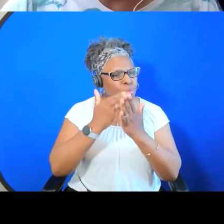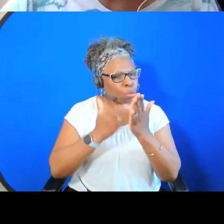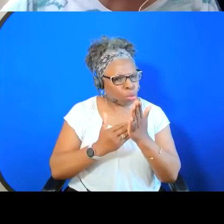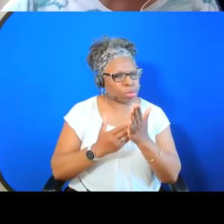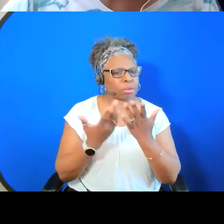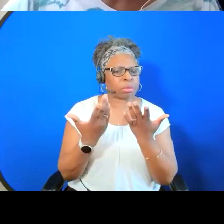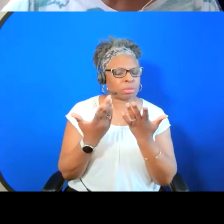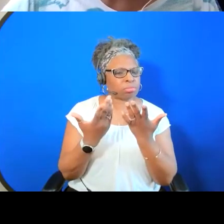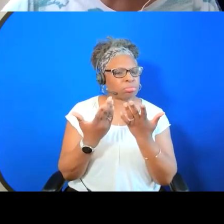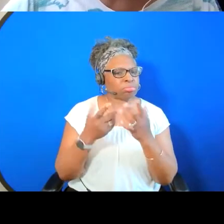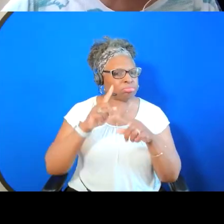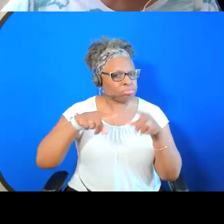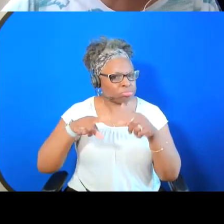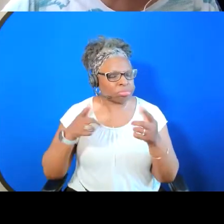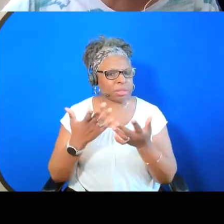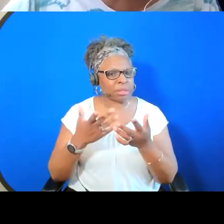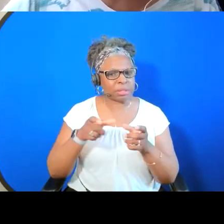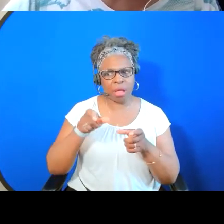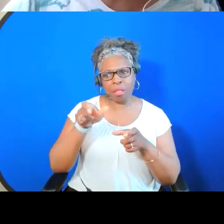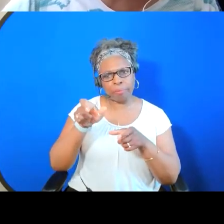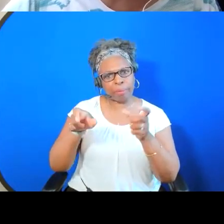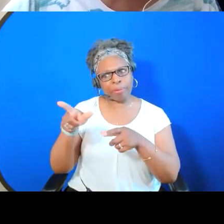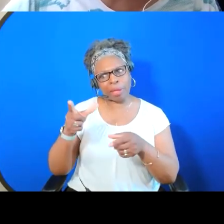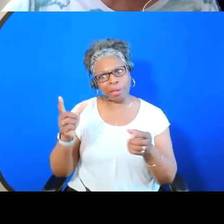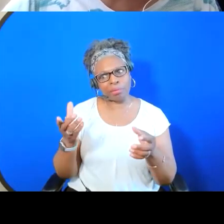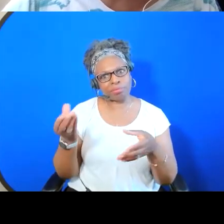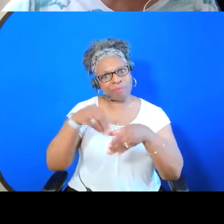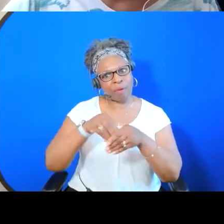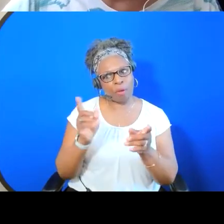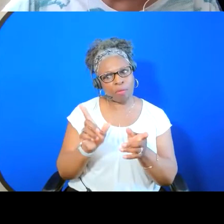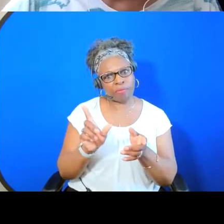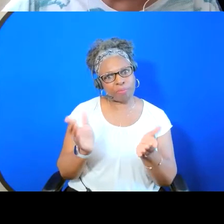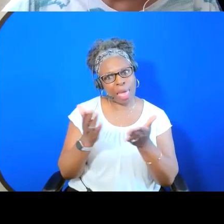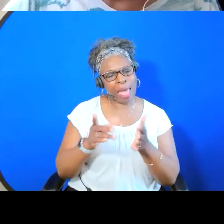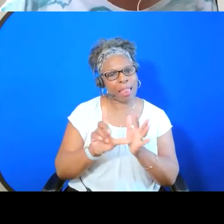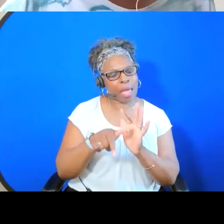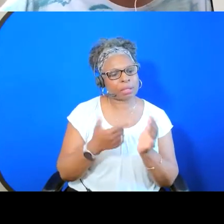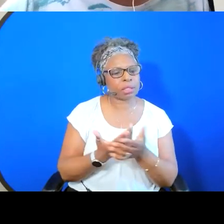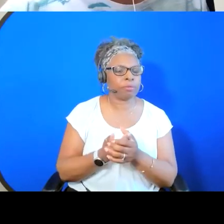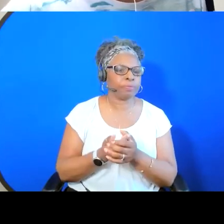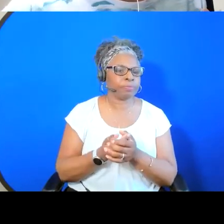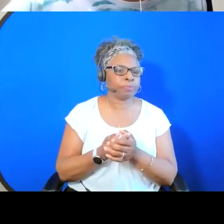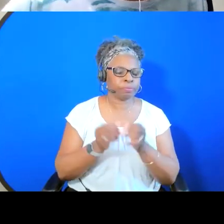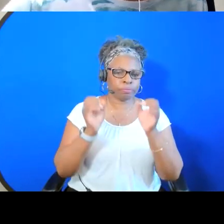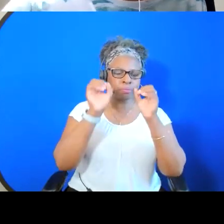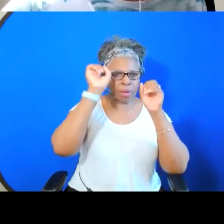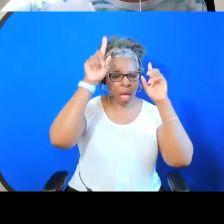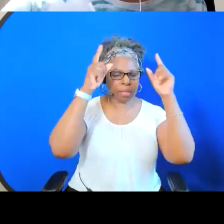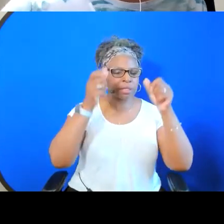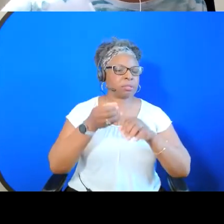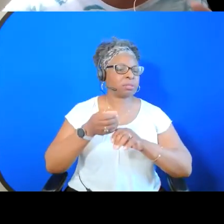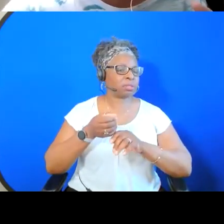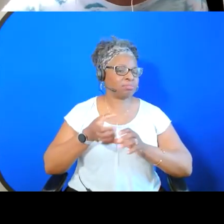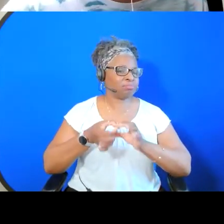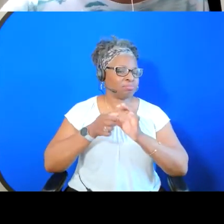And moving back to where it was, some of the ideas as well behind my work are associated democracy,